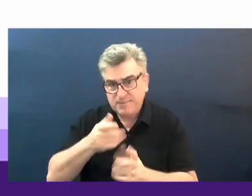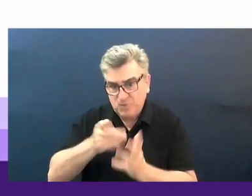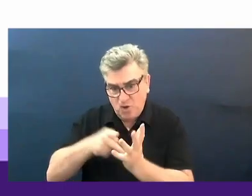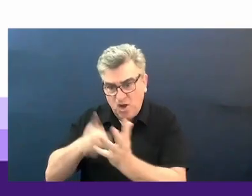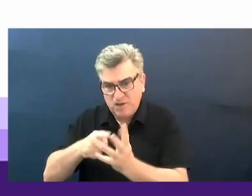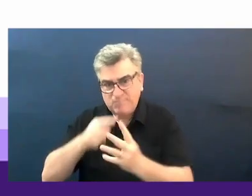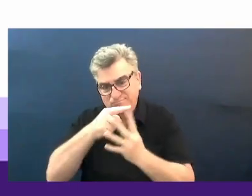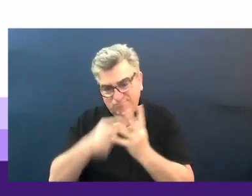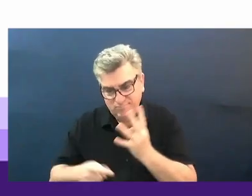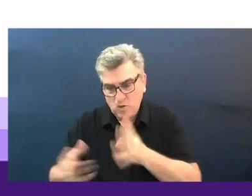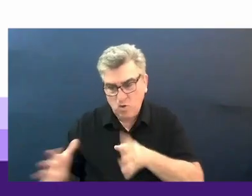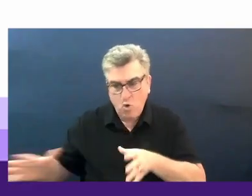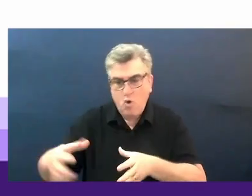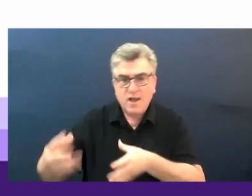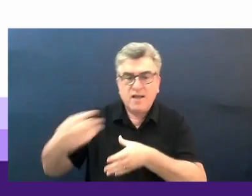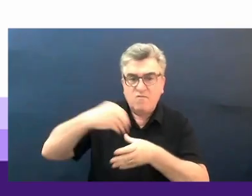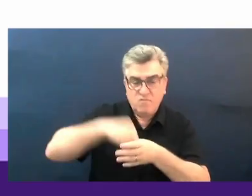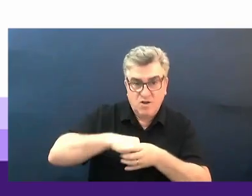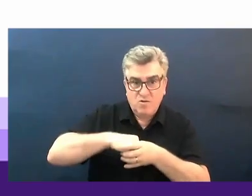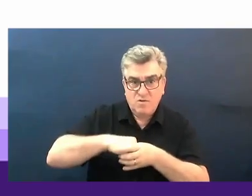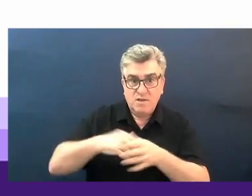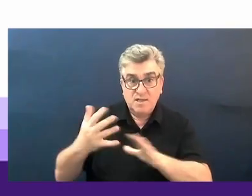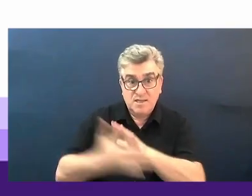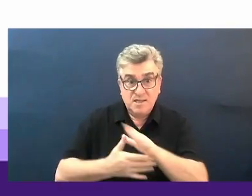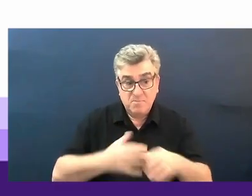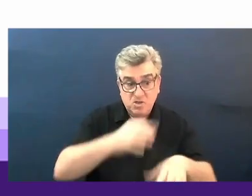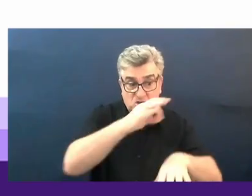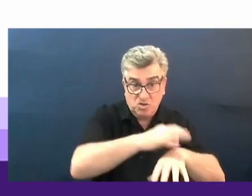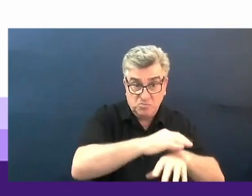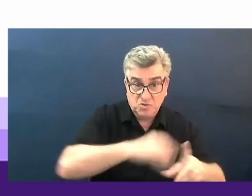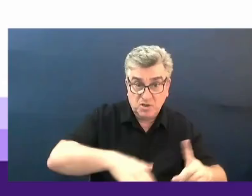beyond the hospital environment for people who might be able to have procedures in their own